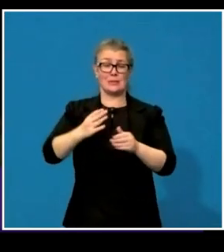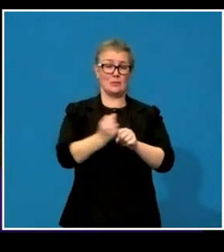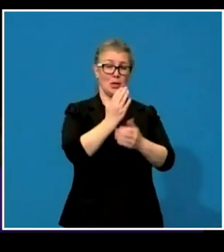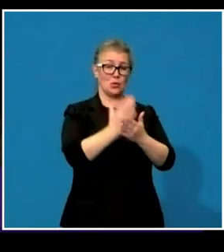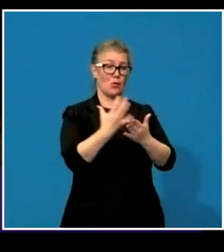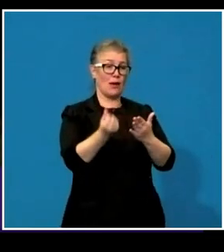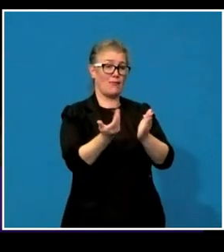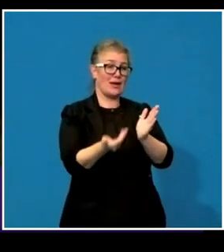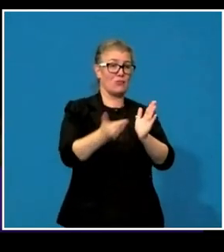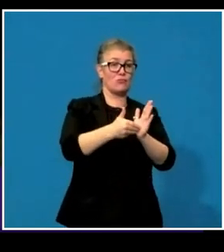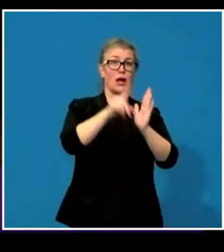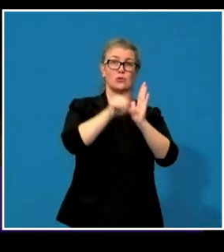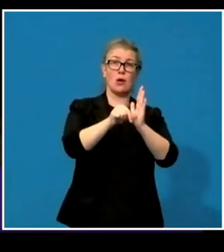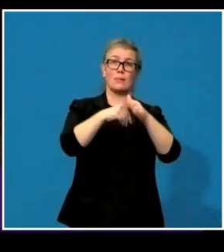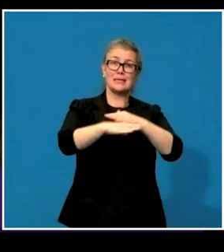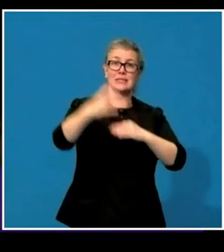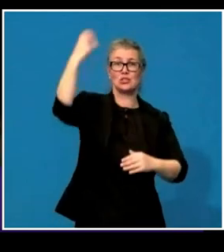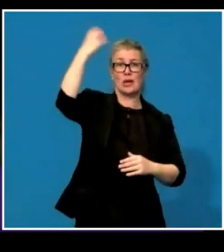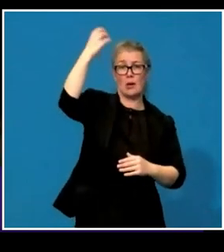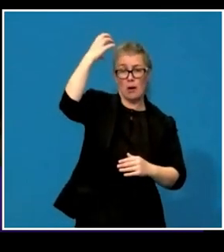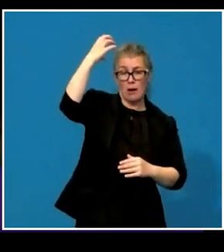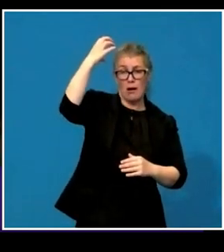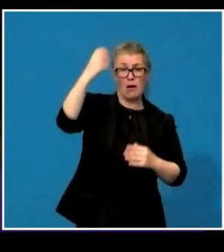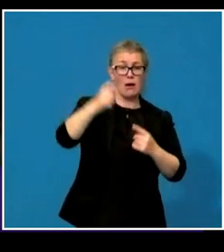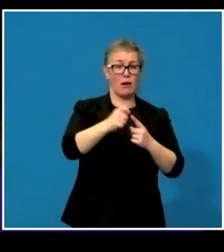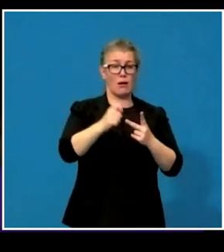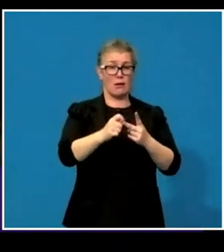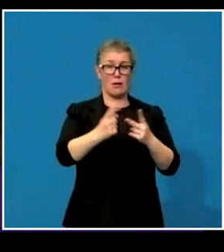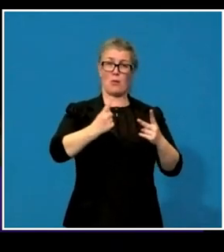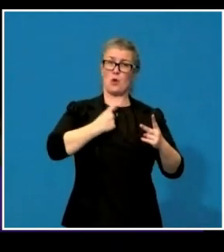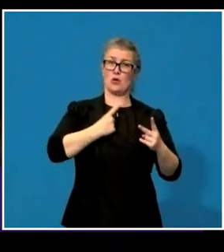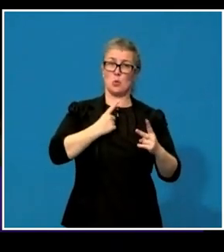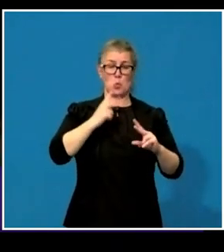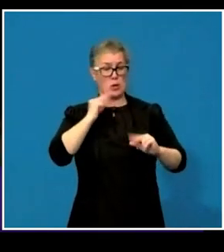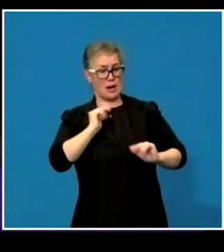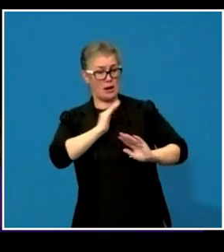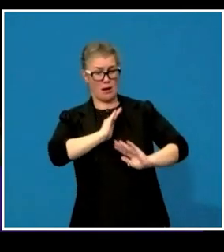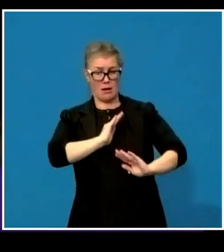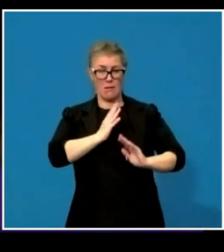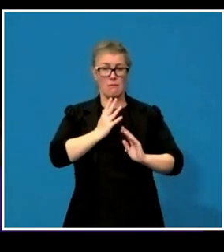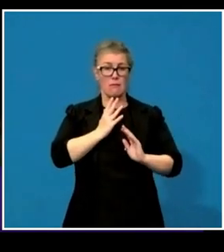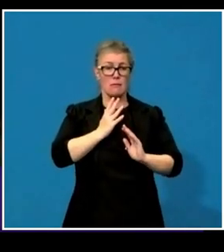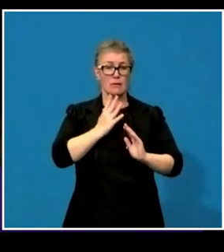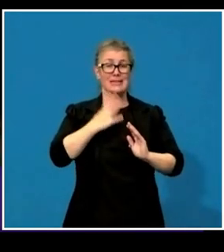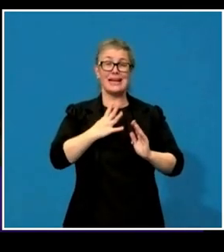the - in the shower for his personal care. He needs additional heating during the winter.